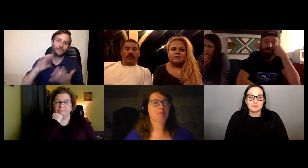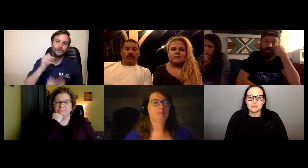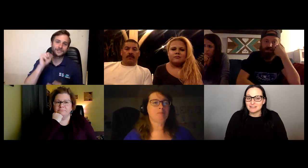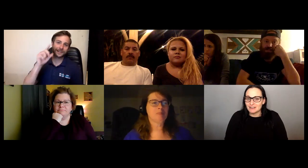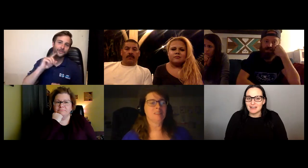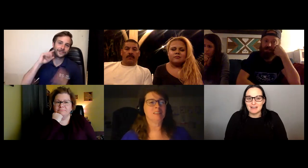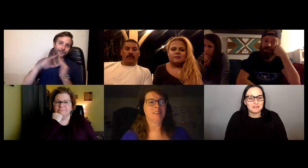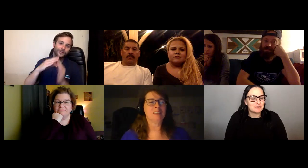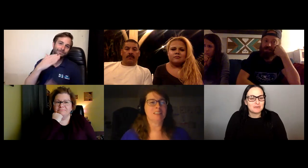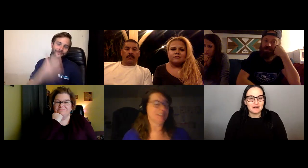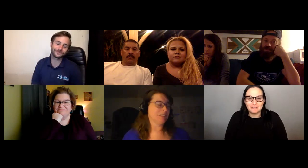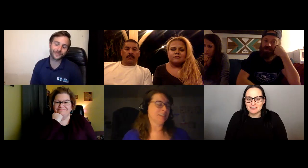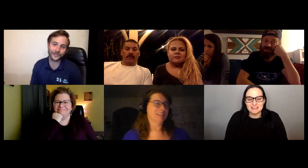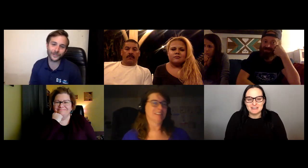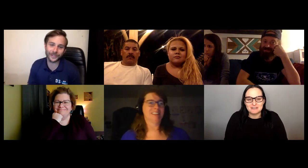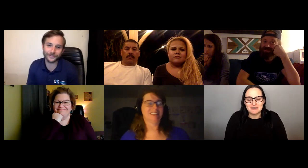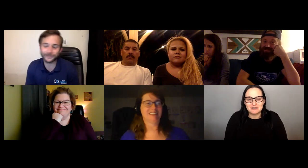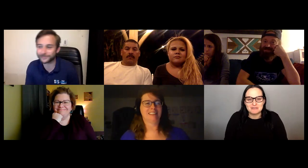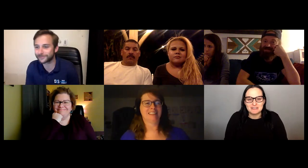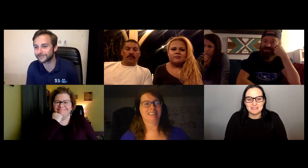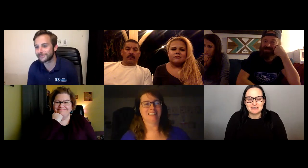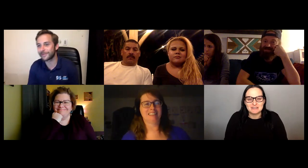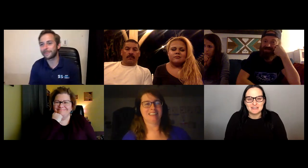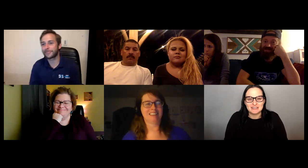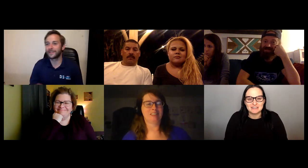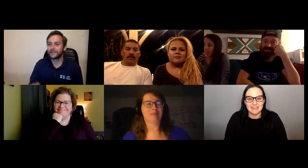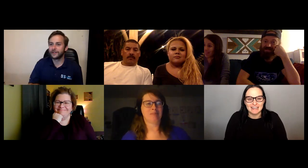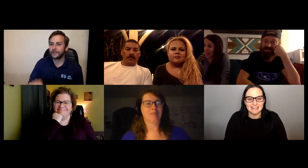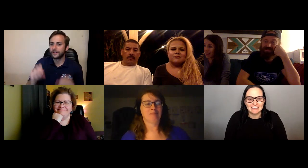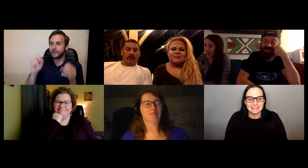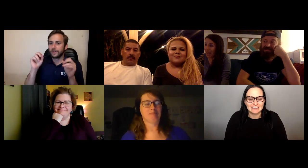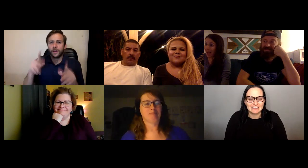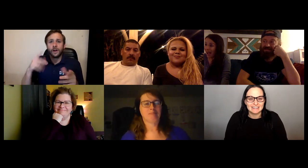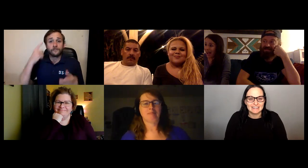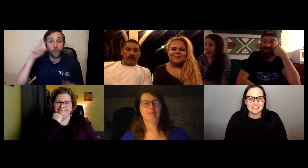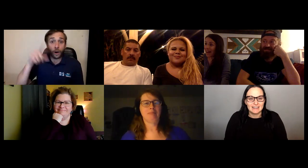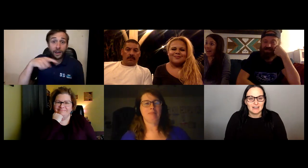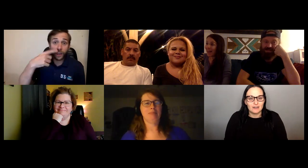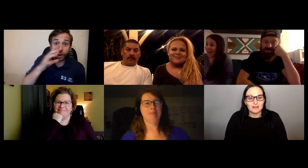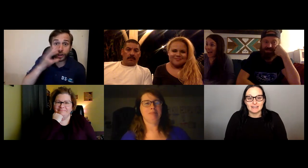we love having you a part of our san diego deaf community